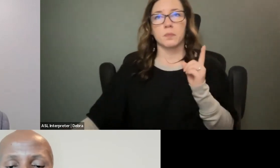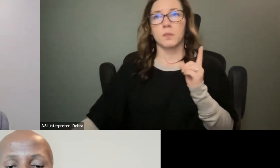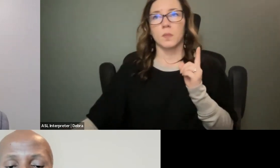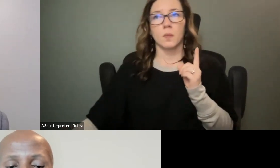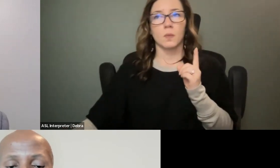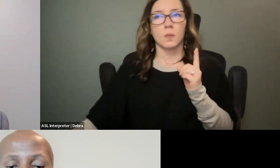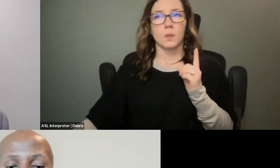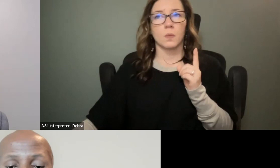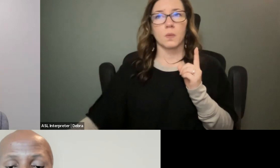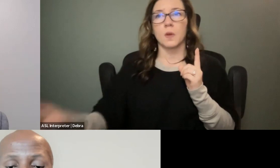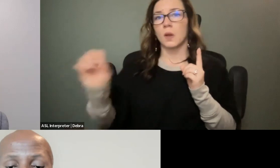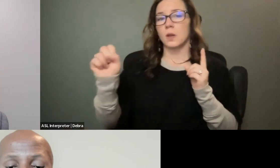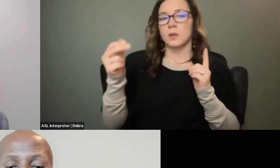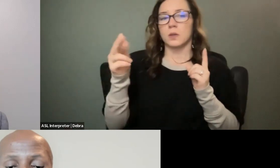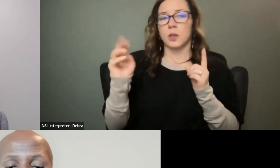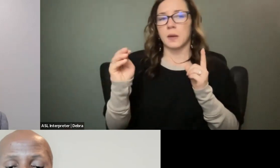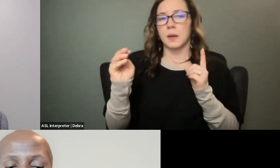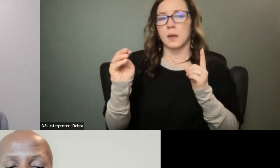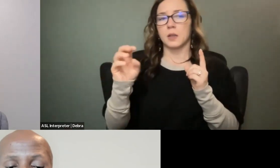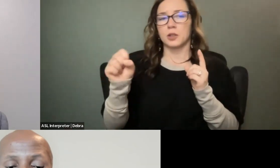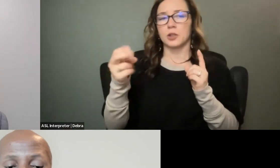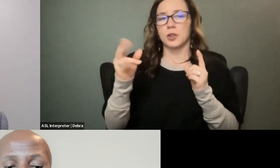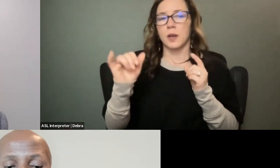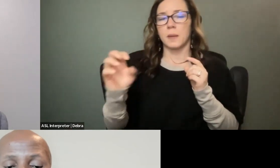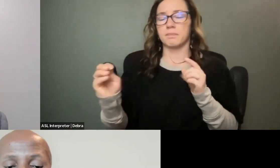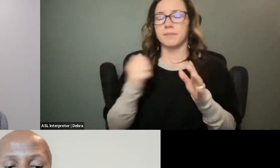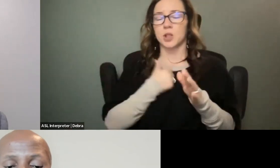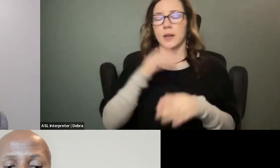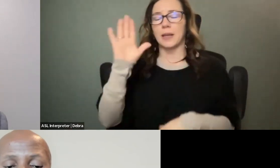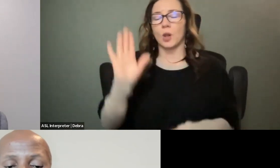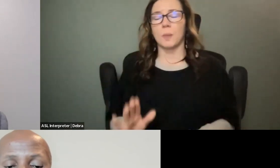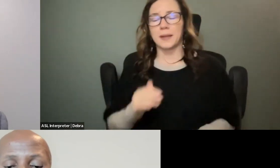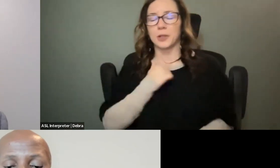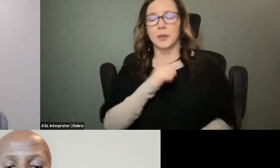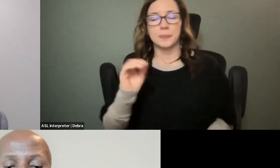was that from a previous oh sorry I should have lowered my head